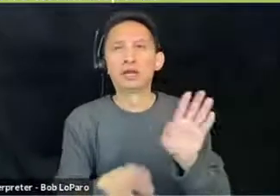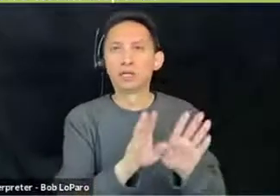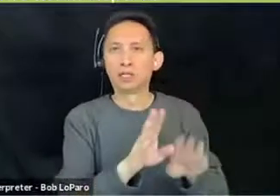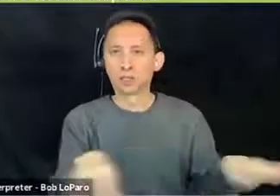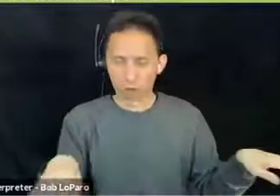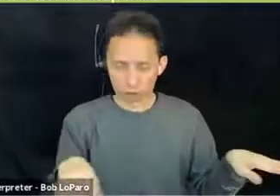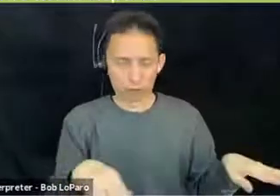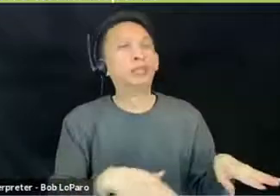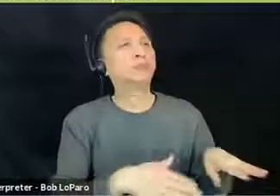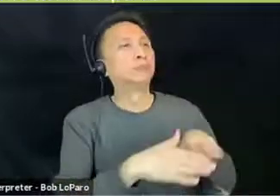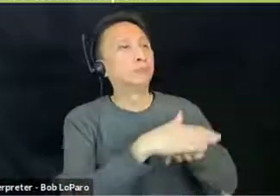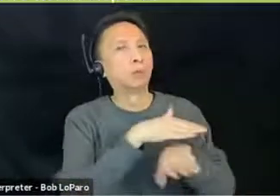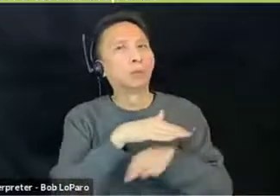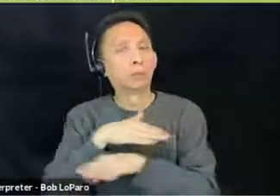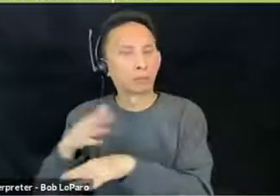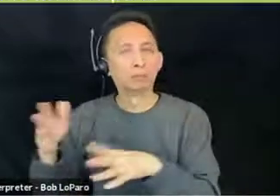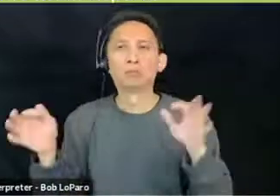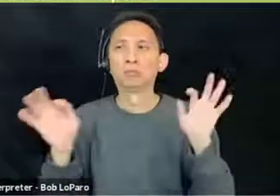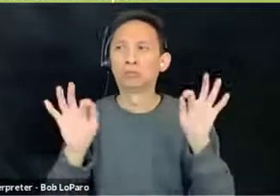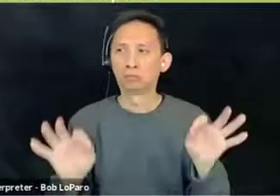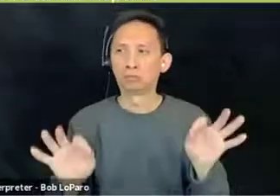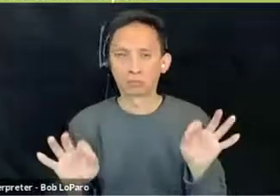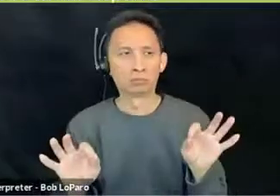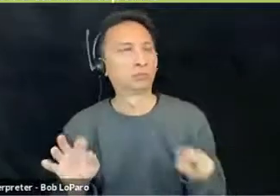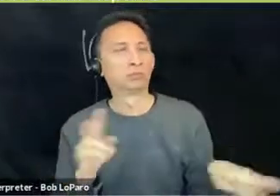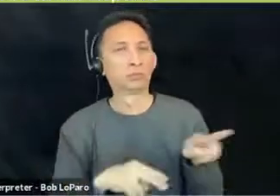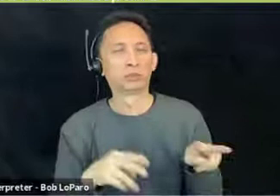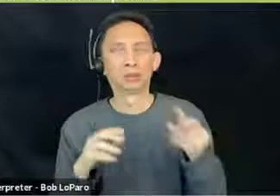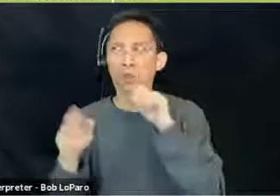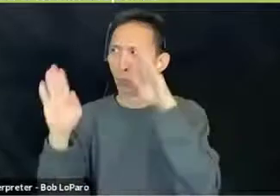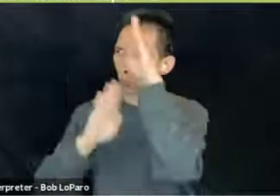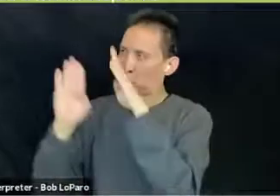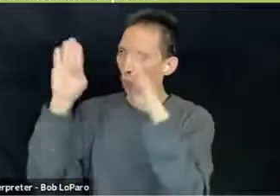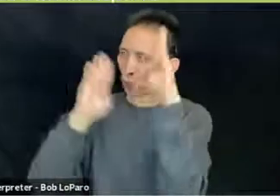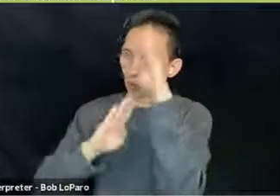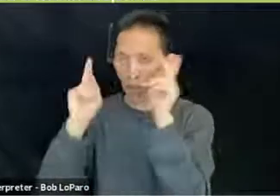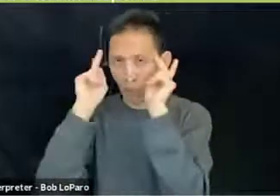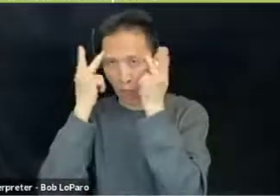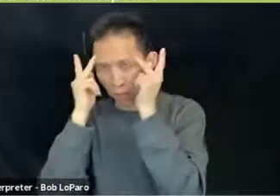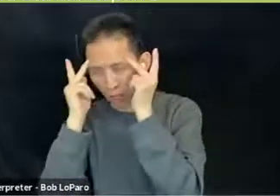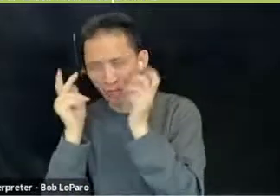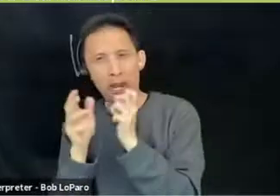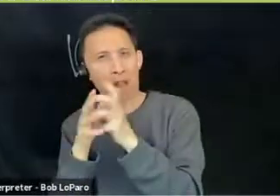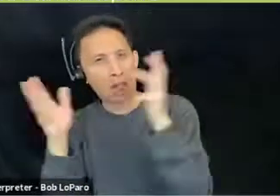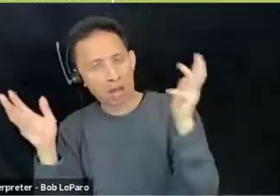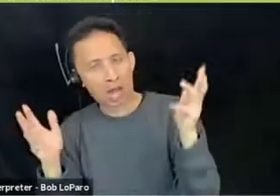without needing much in the way of family planning advice.